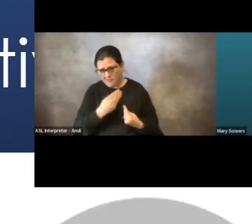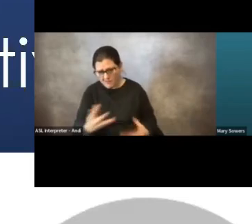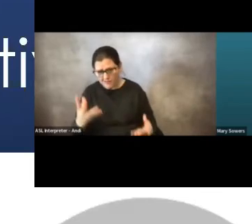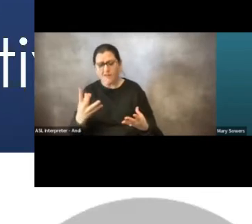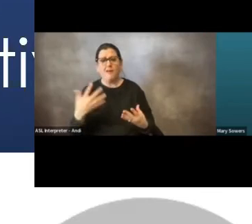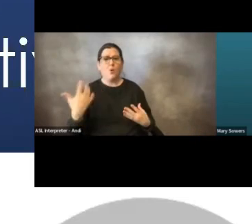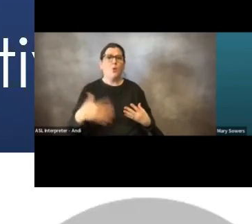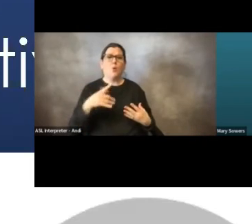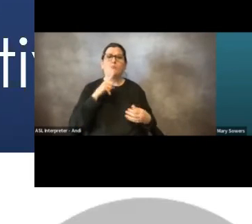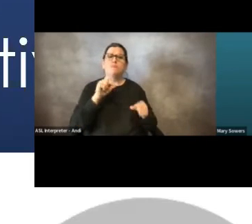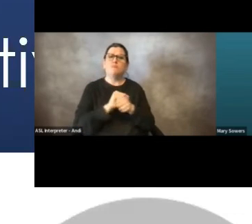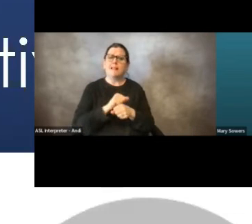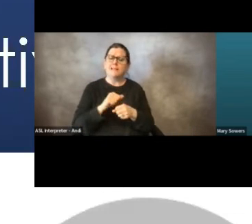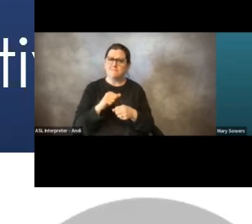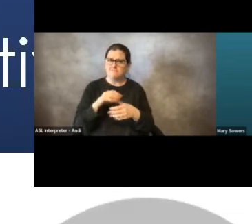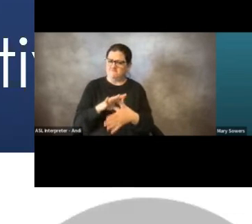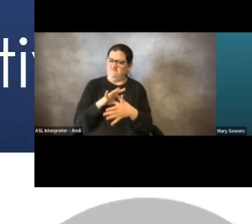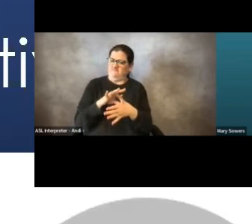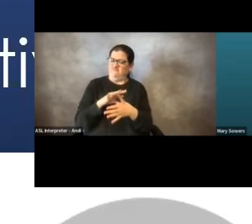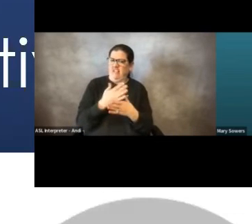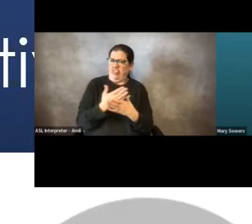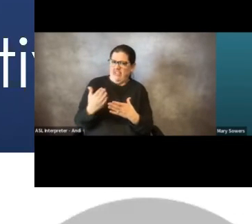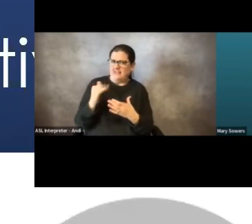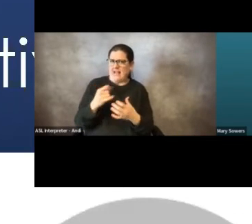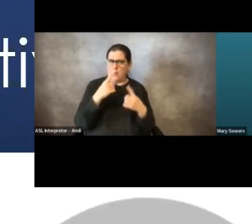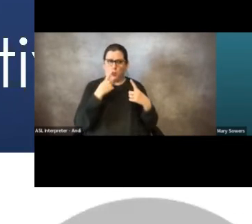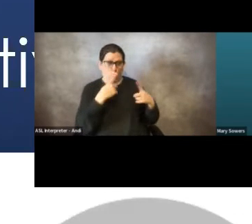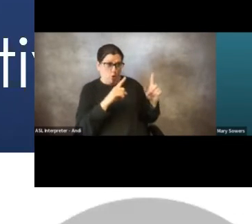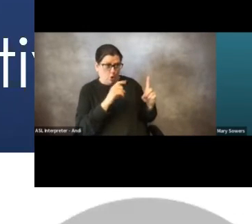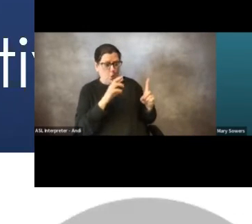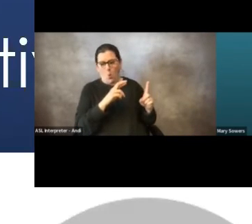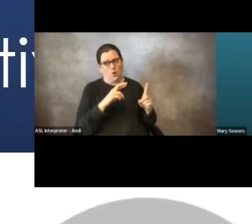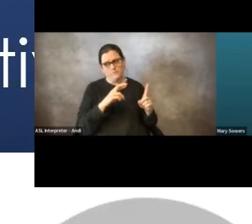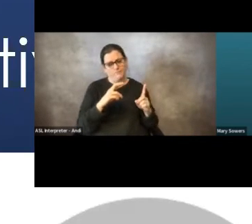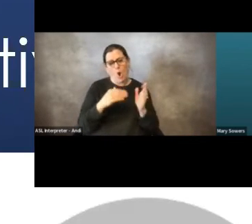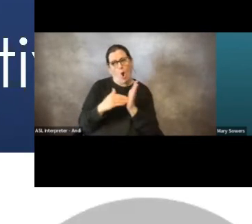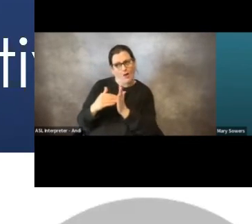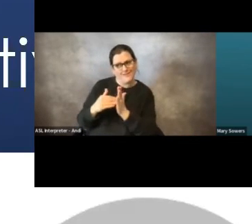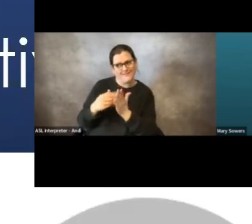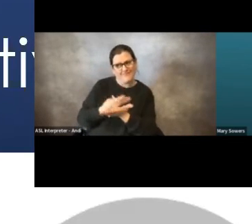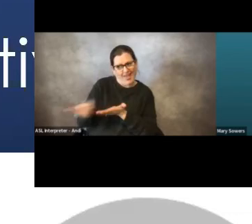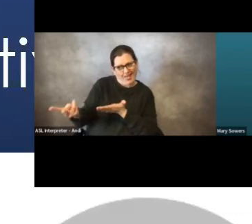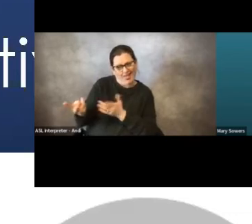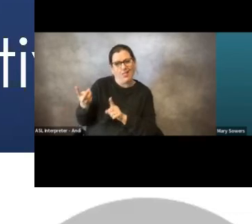tangible examples of where the systems have worked, and probably more often how they have not worked, and things that